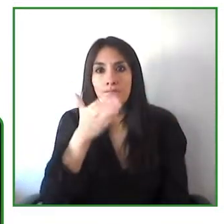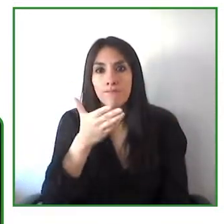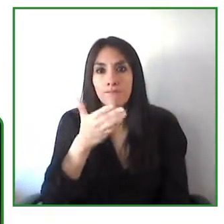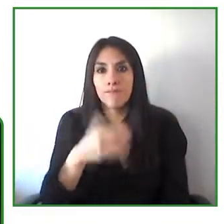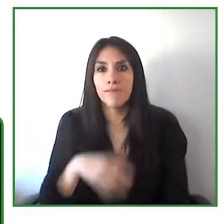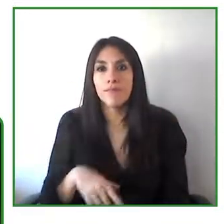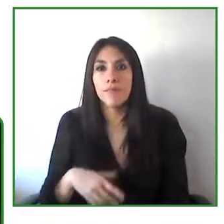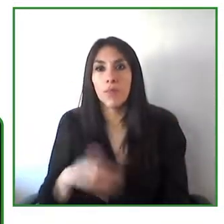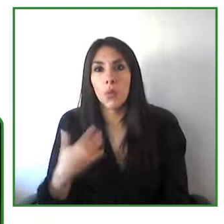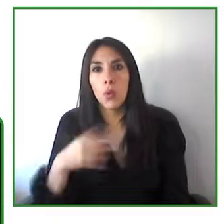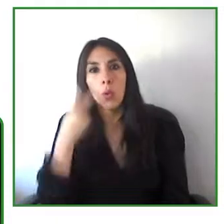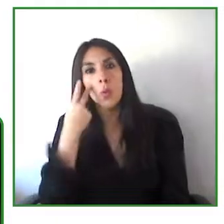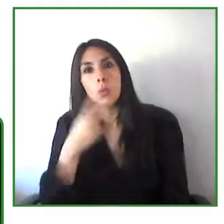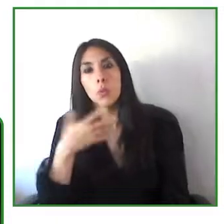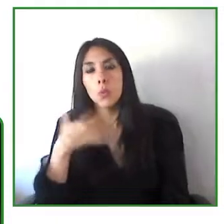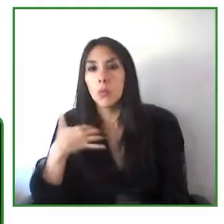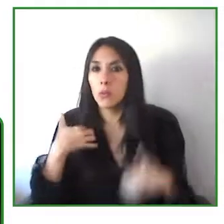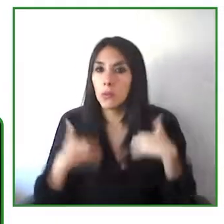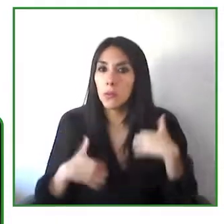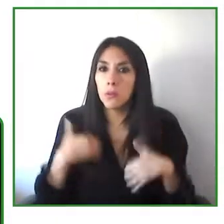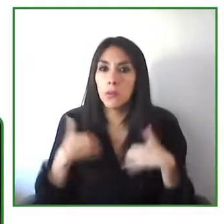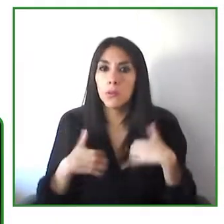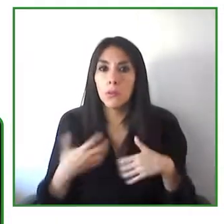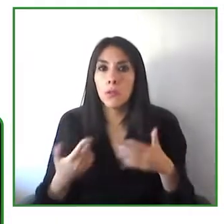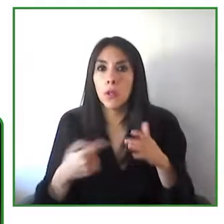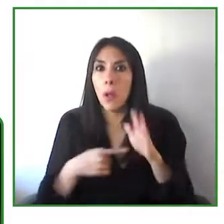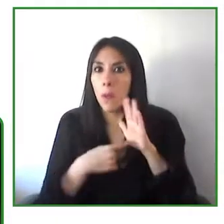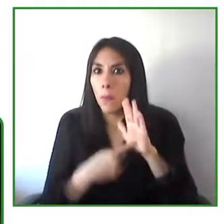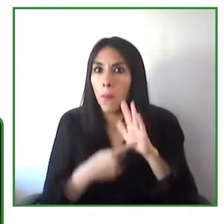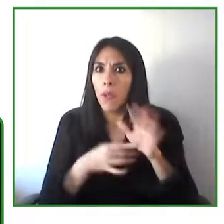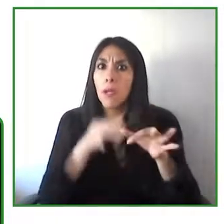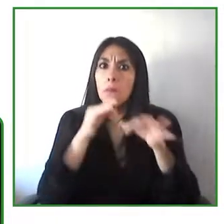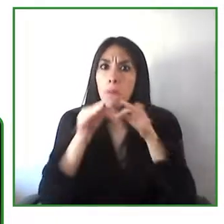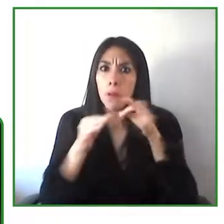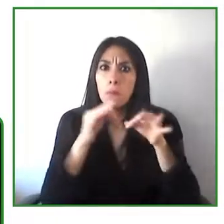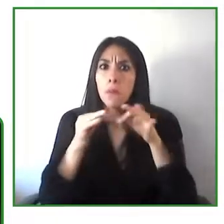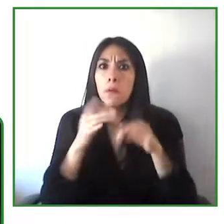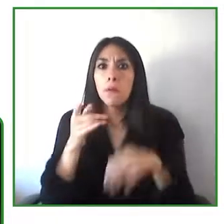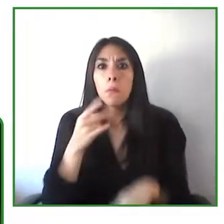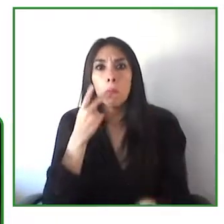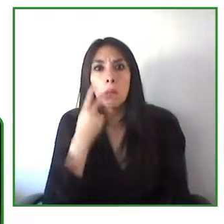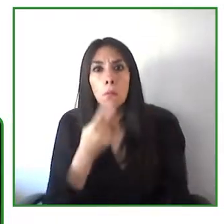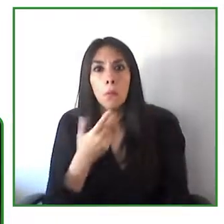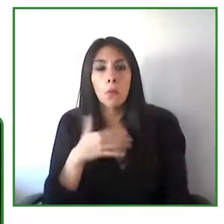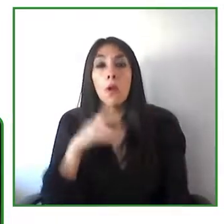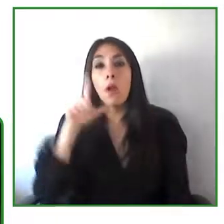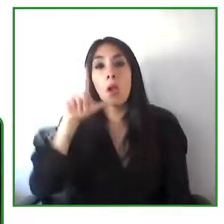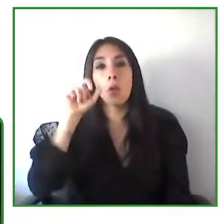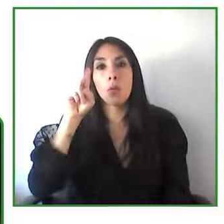for your intervention. I would also like to thank the wonderful audience who has